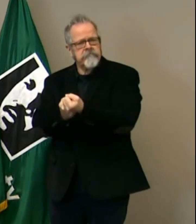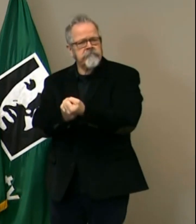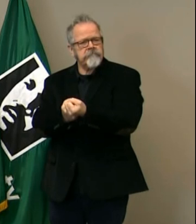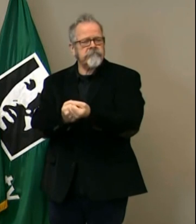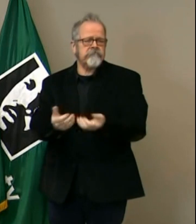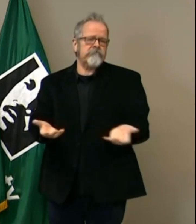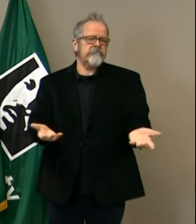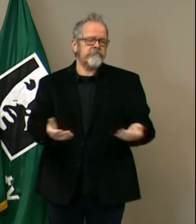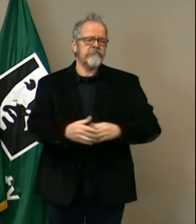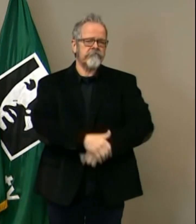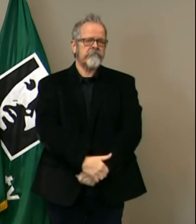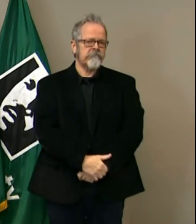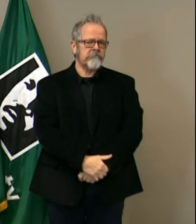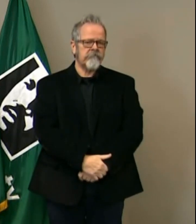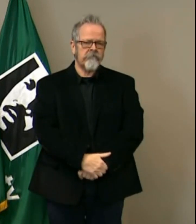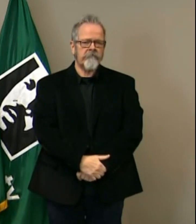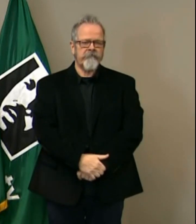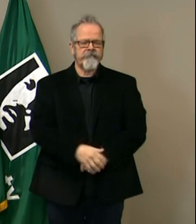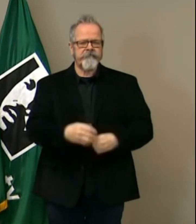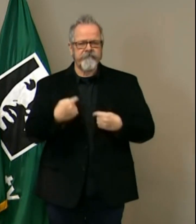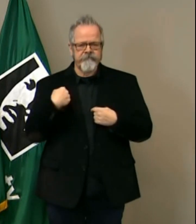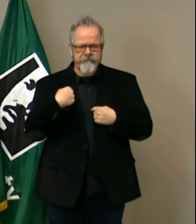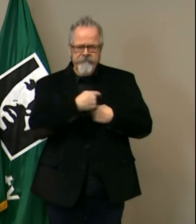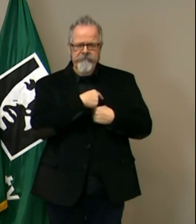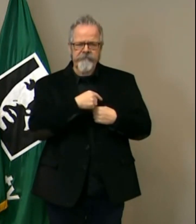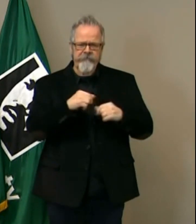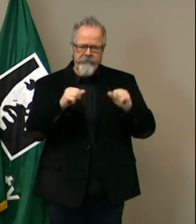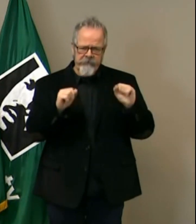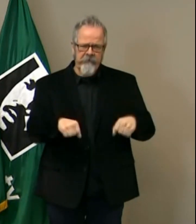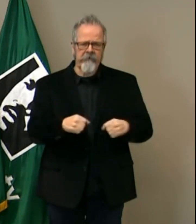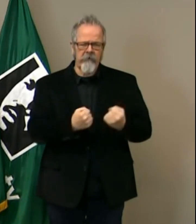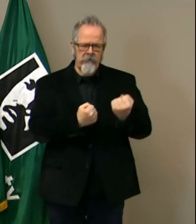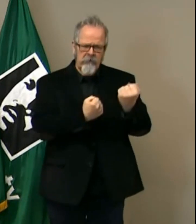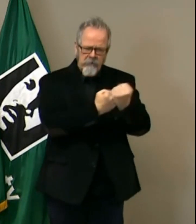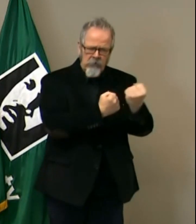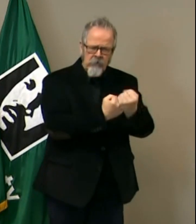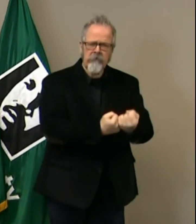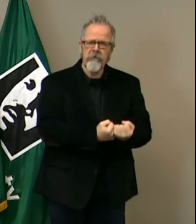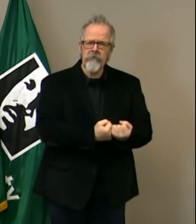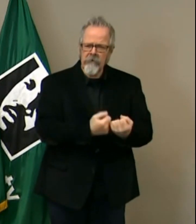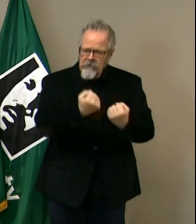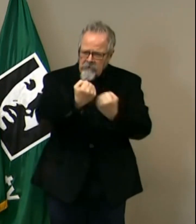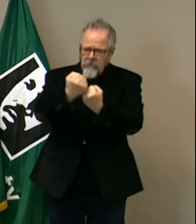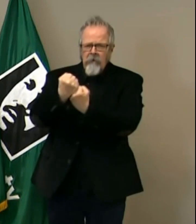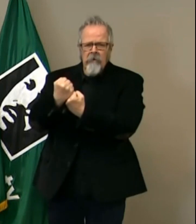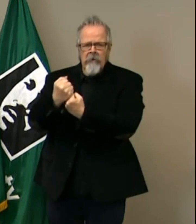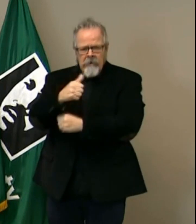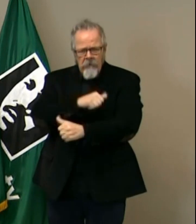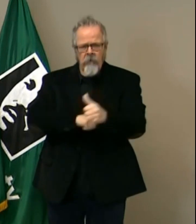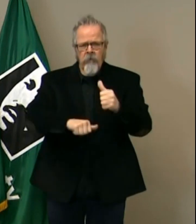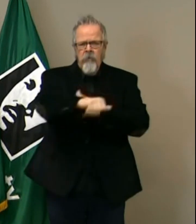day we can lift these orders and eventually get back to life as normal